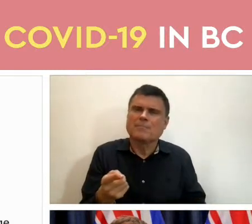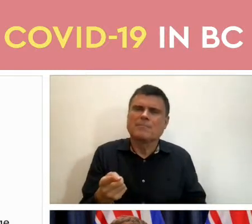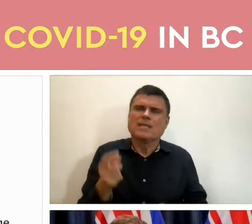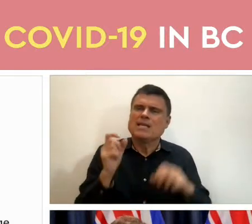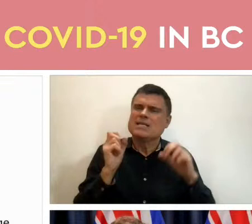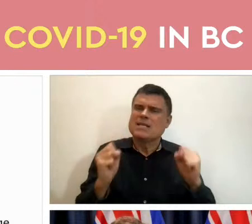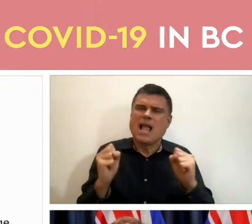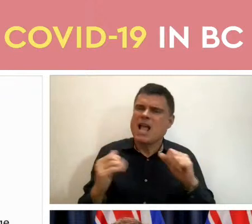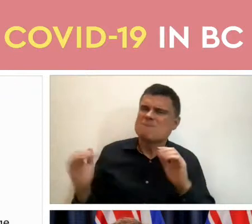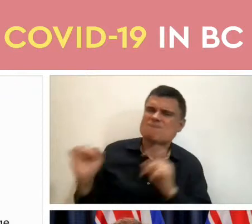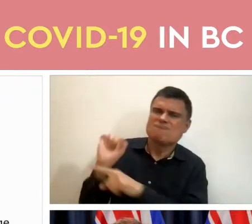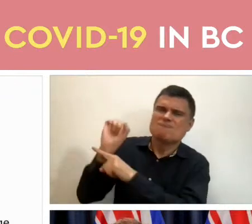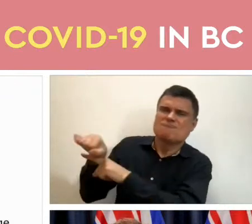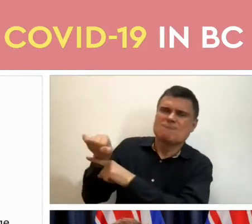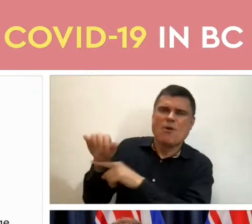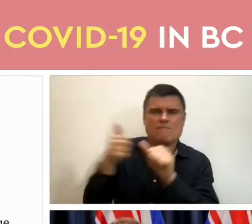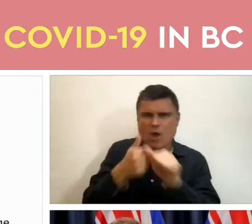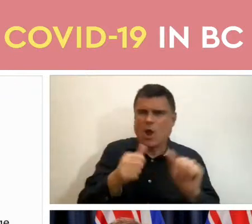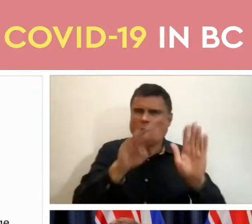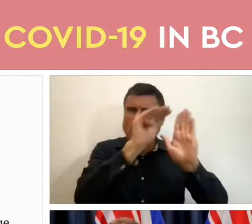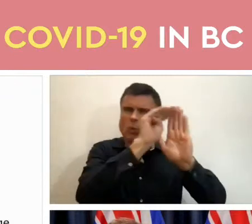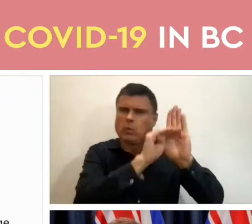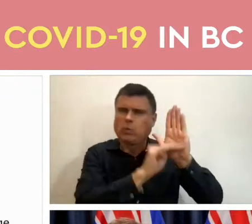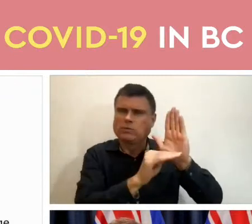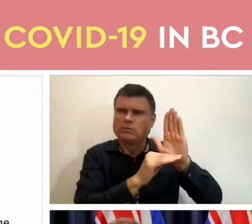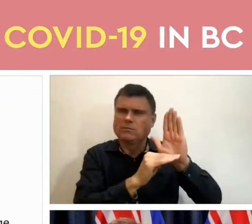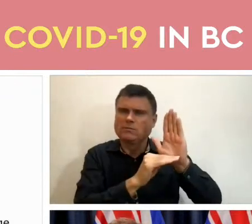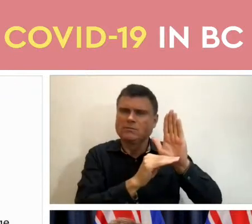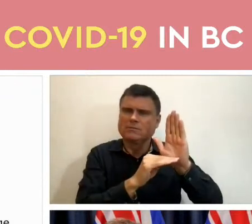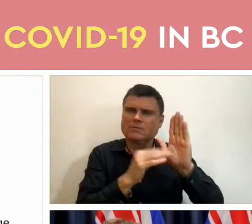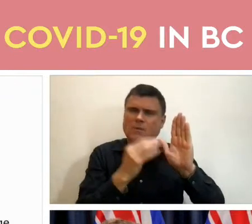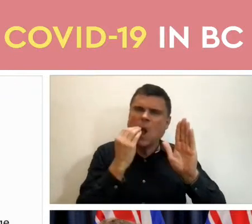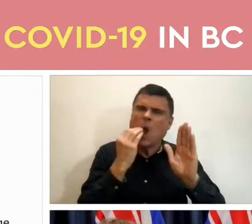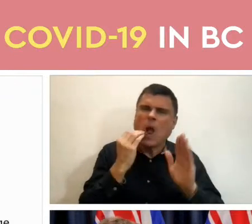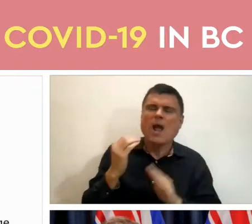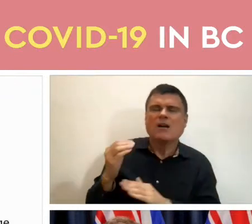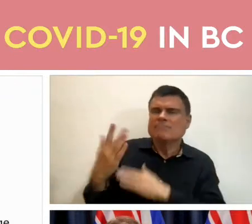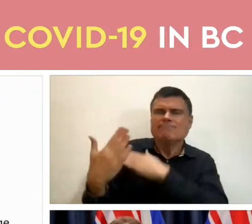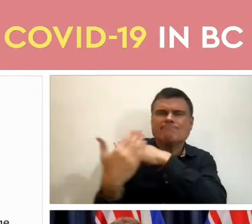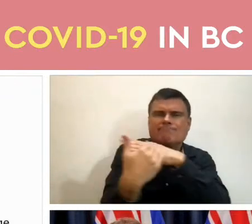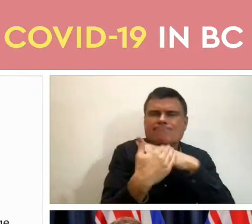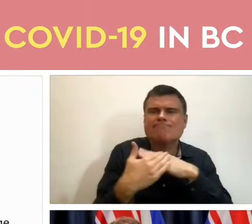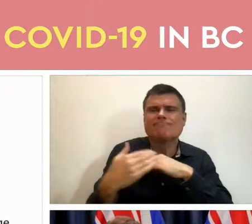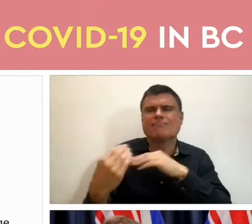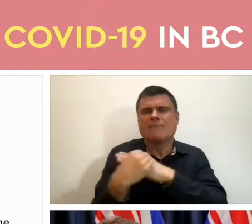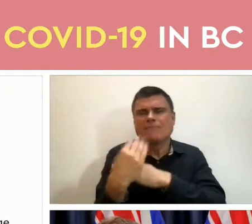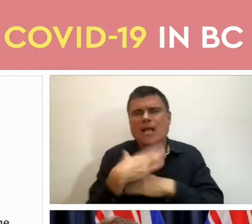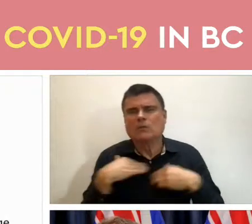orders follow public health guidance and use our COVID sense. As we head into the holidays no